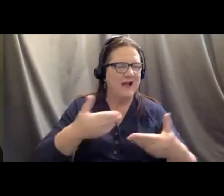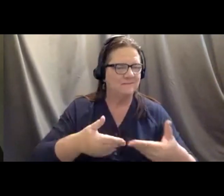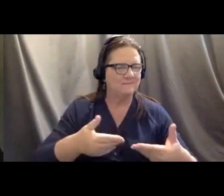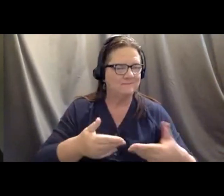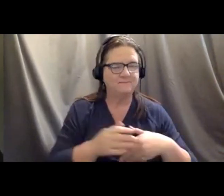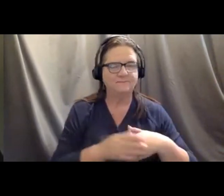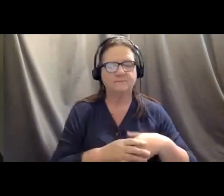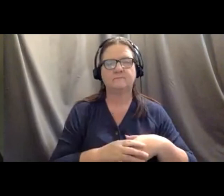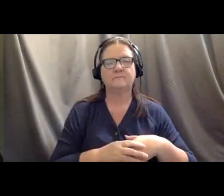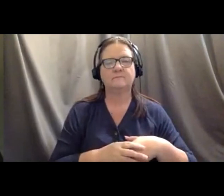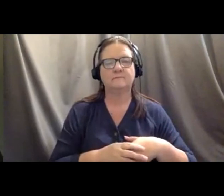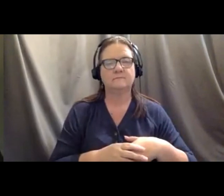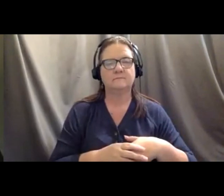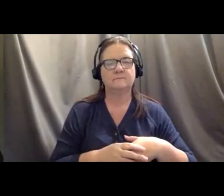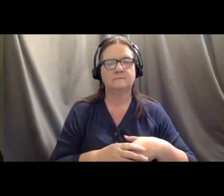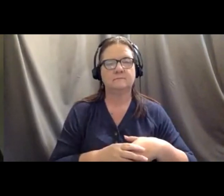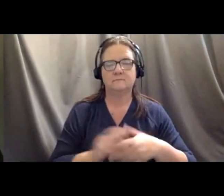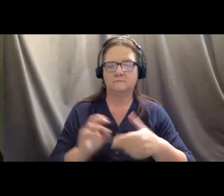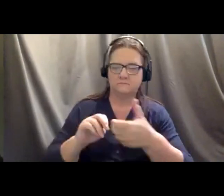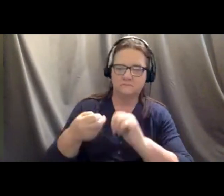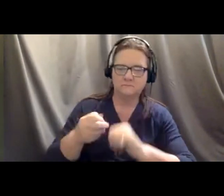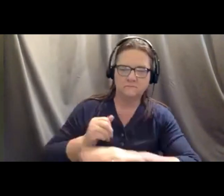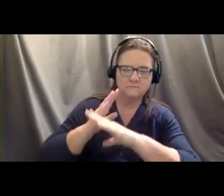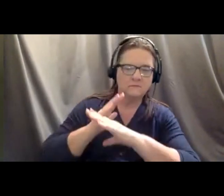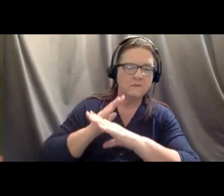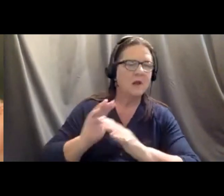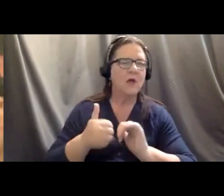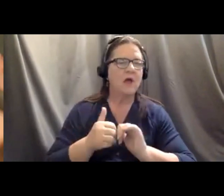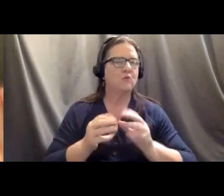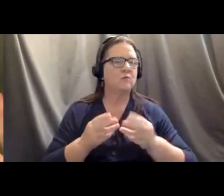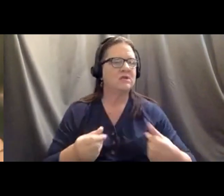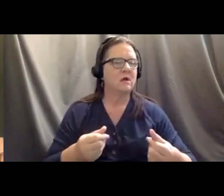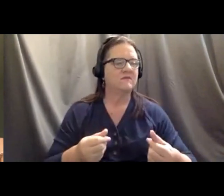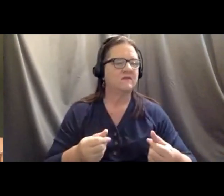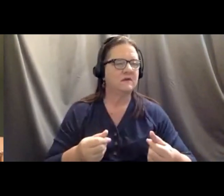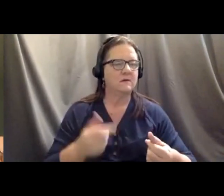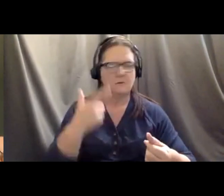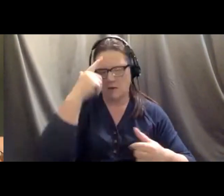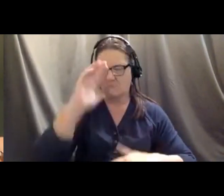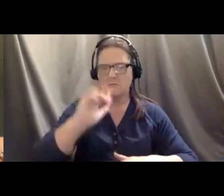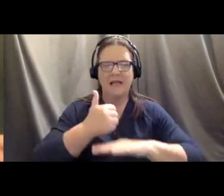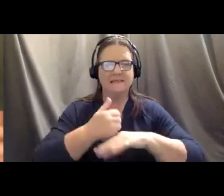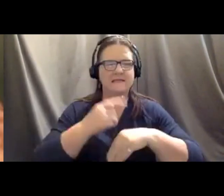How do we resolve obstacles? What's our mind set about that?